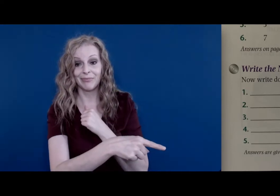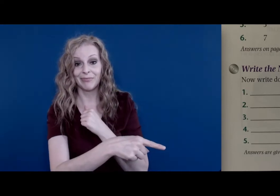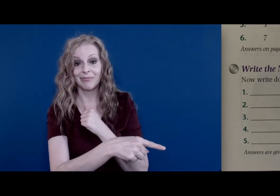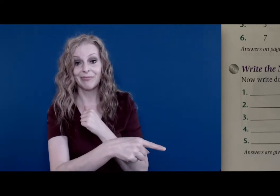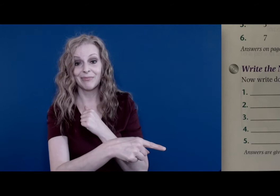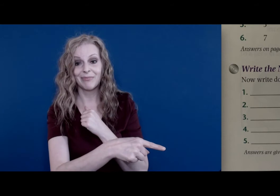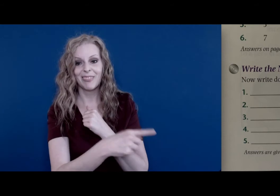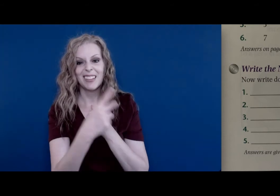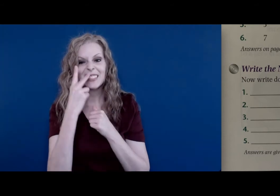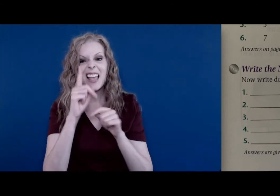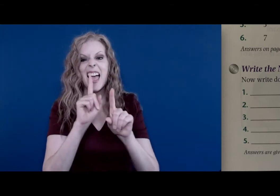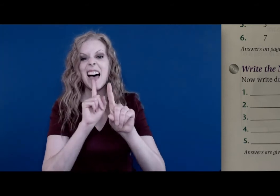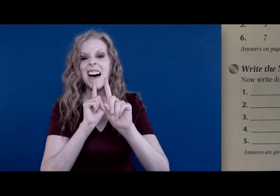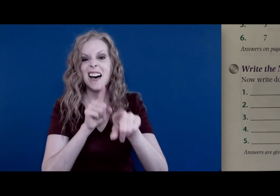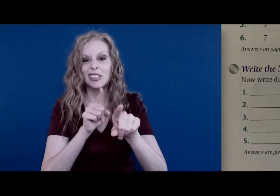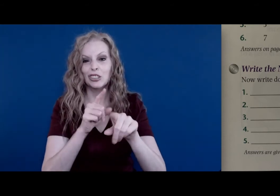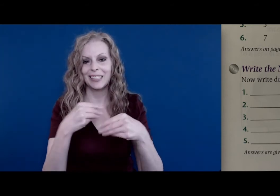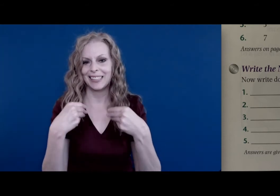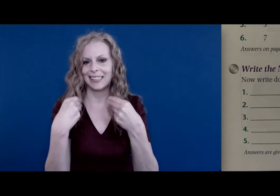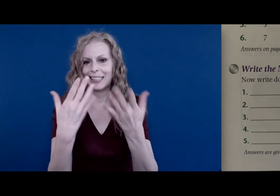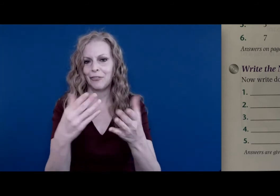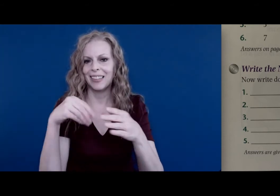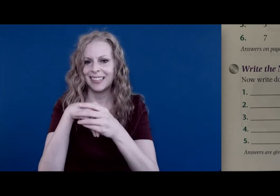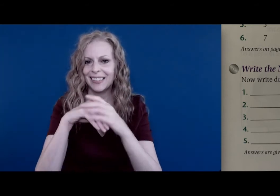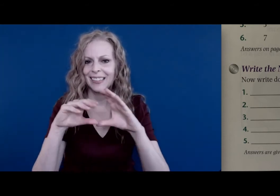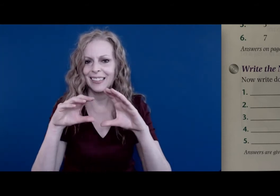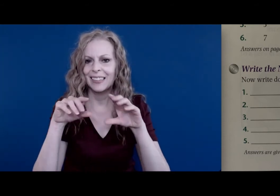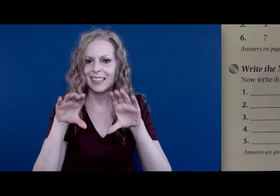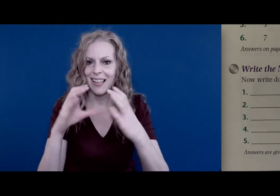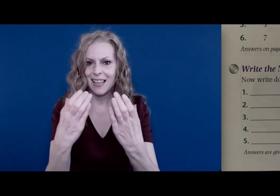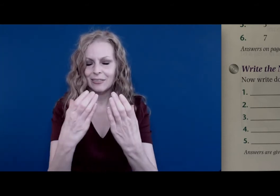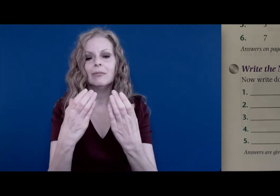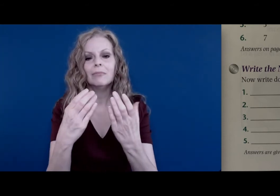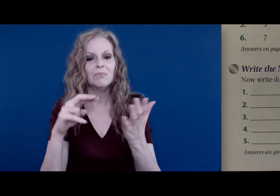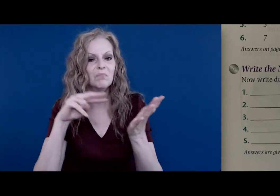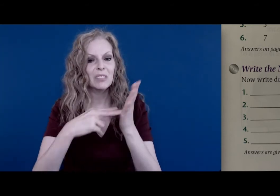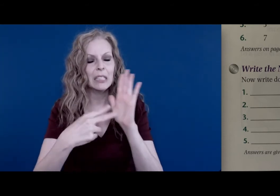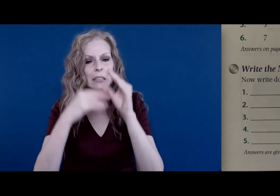See down here it says, "Answers are given in class."